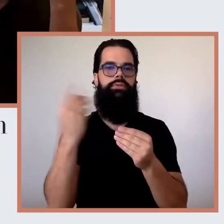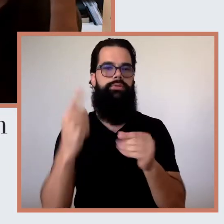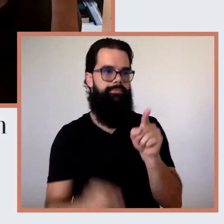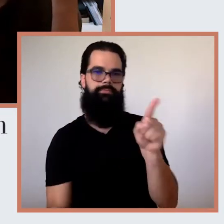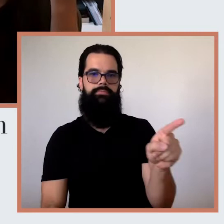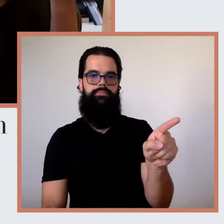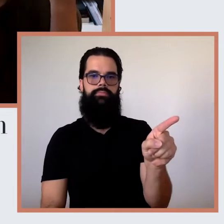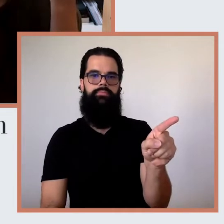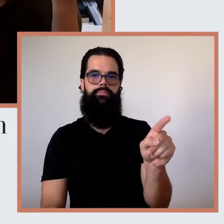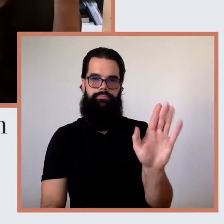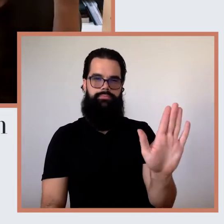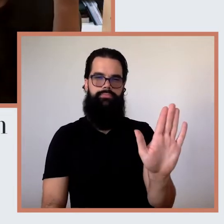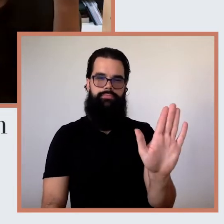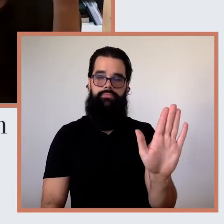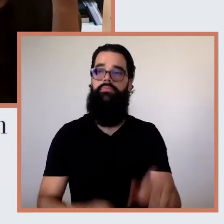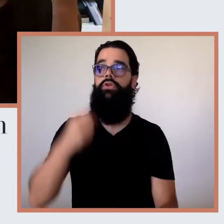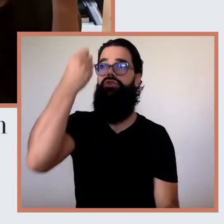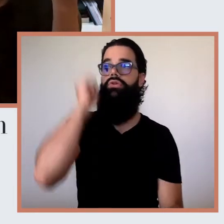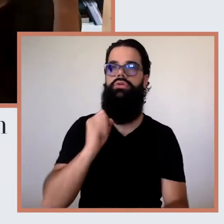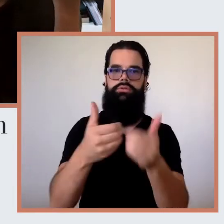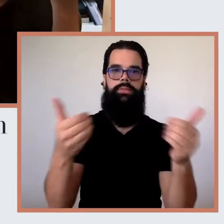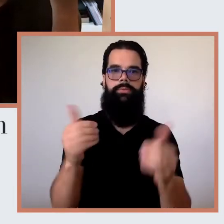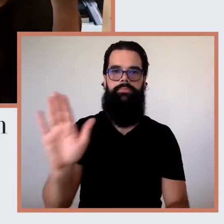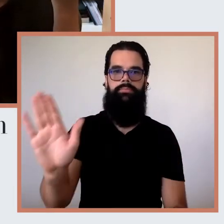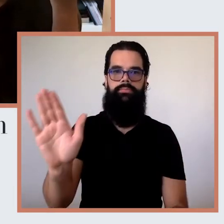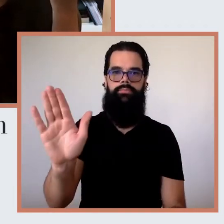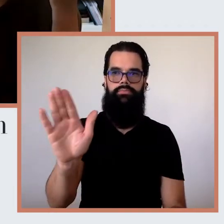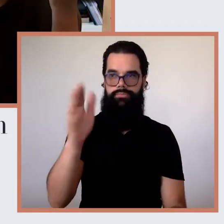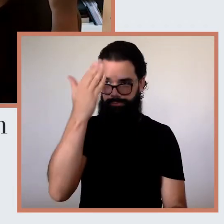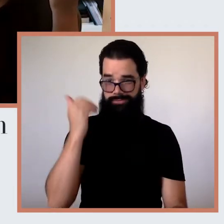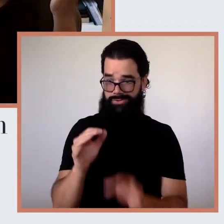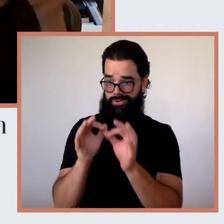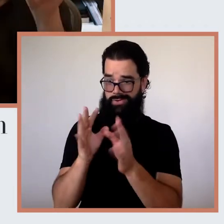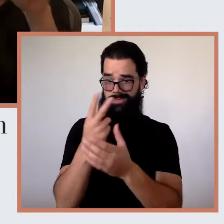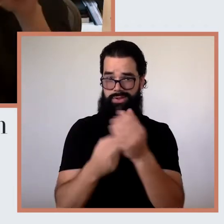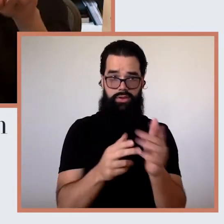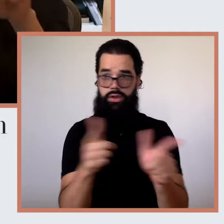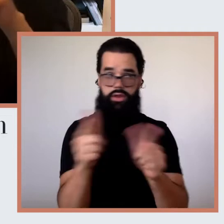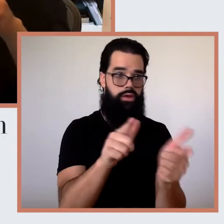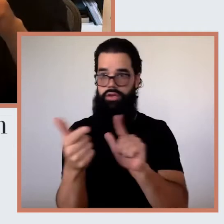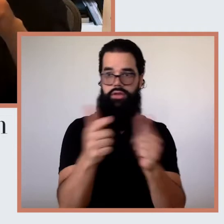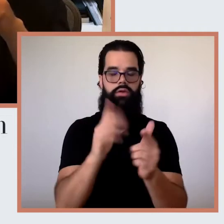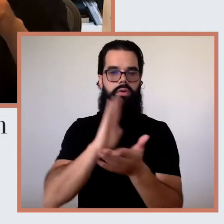Jenny speaking is Carly's voice and you're right, Sarah, it shouldn't be the partner's voice.